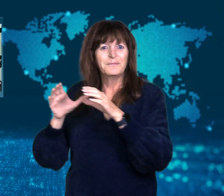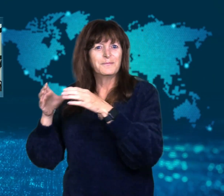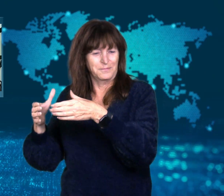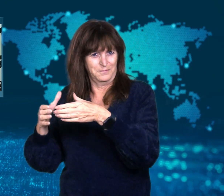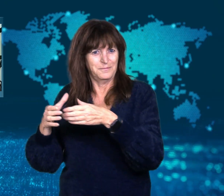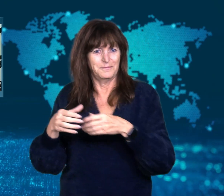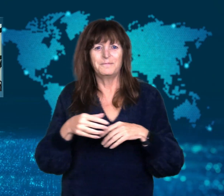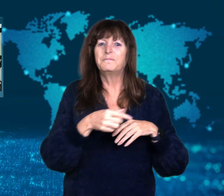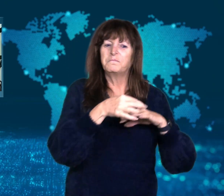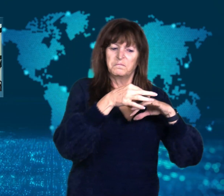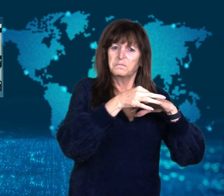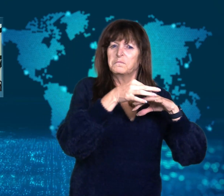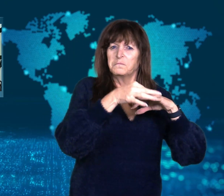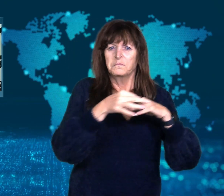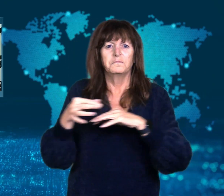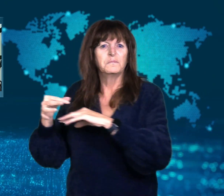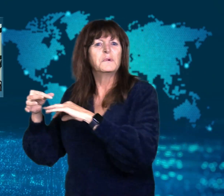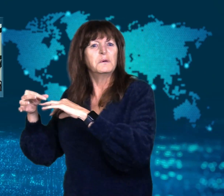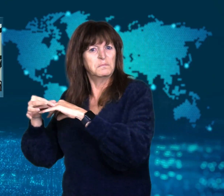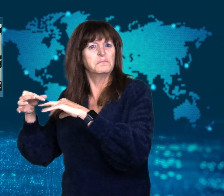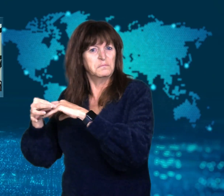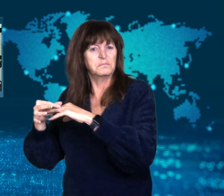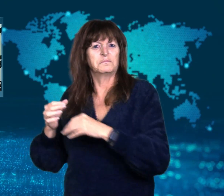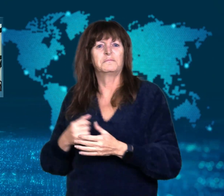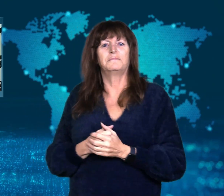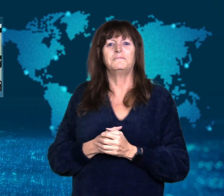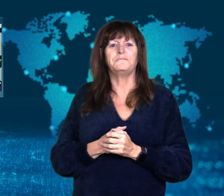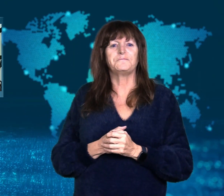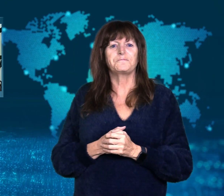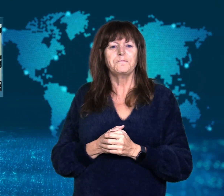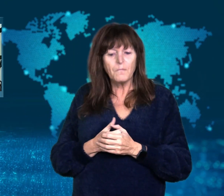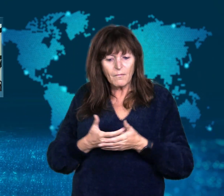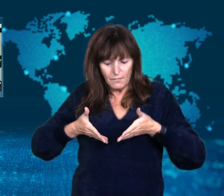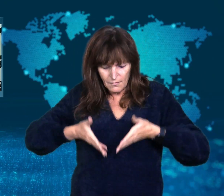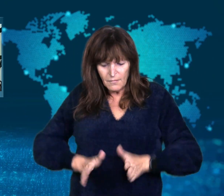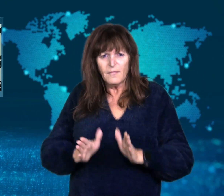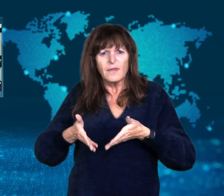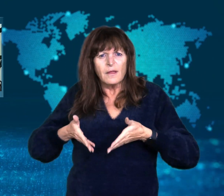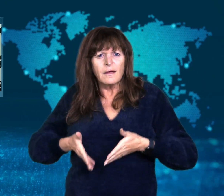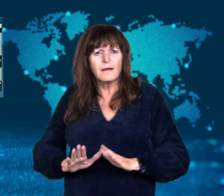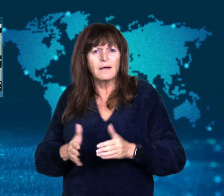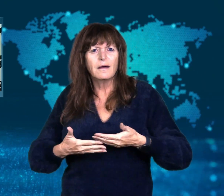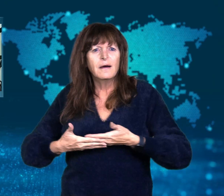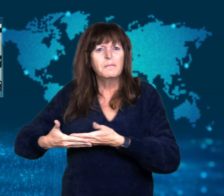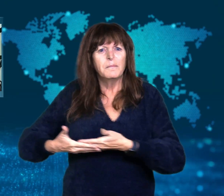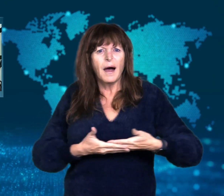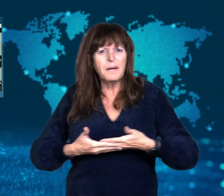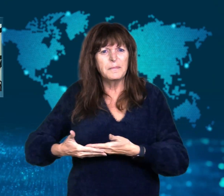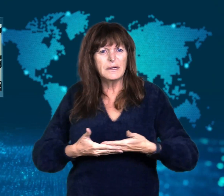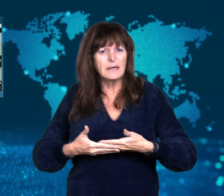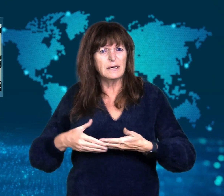two couples mistakenly gave birth to each others’ babies.